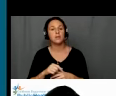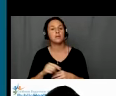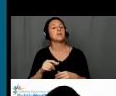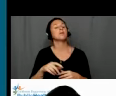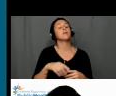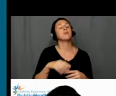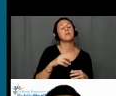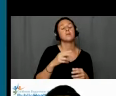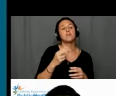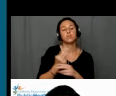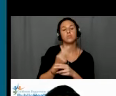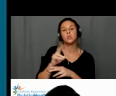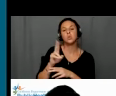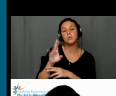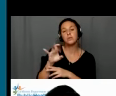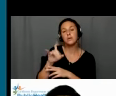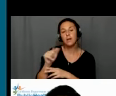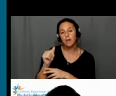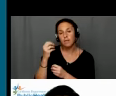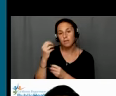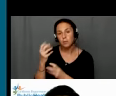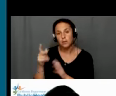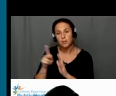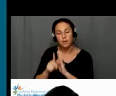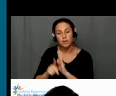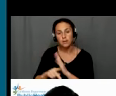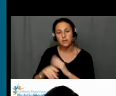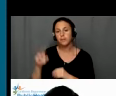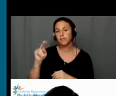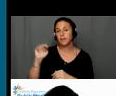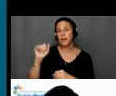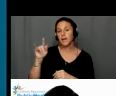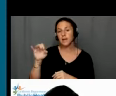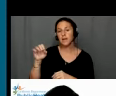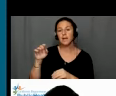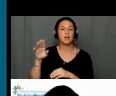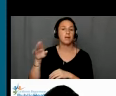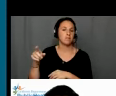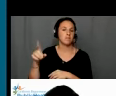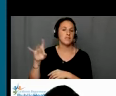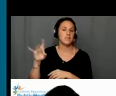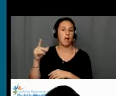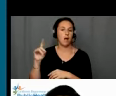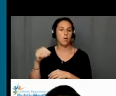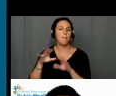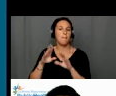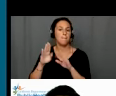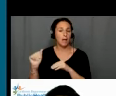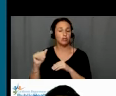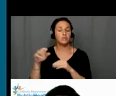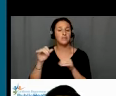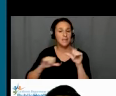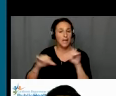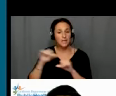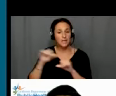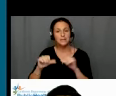Natalie del Gado holds a bachelor of science and educational studies from Syracuse University.